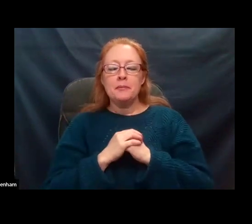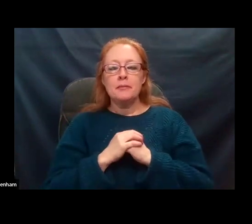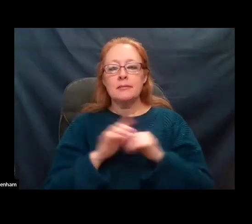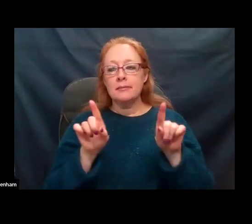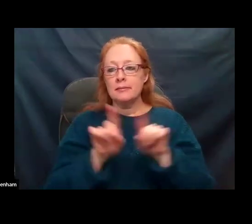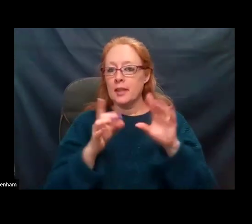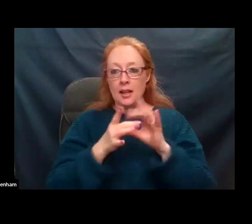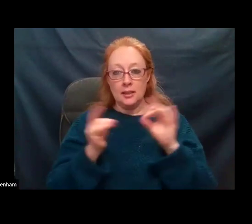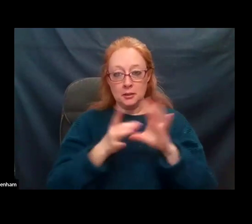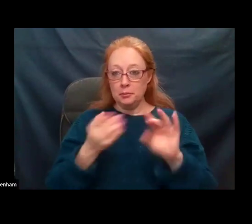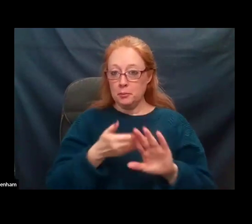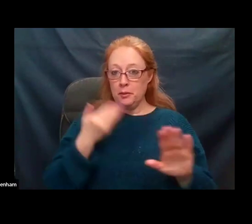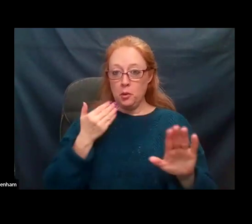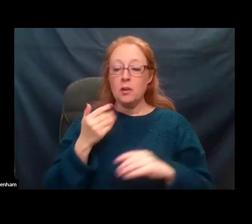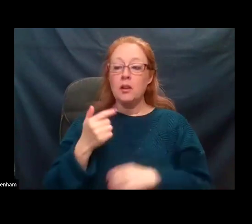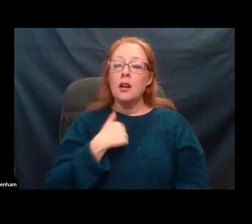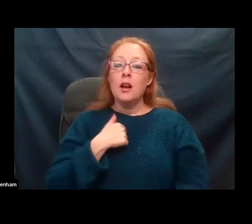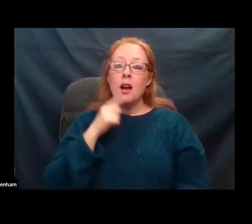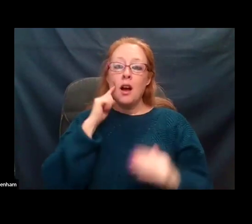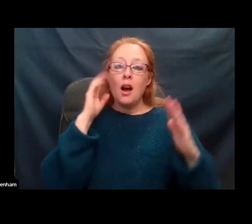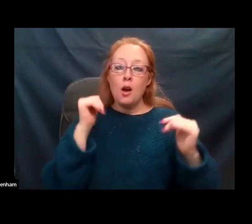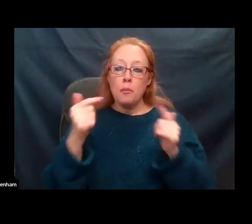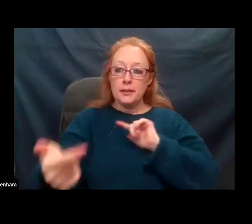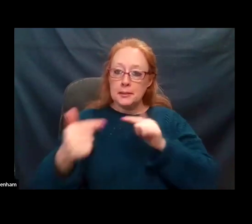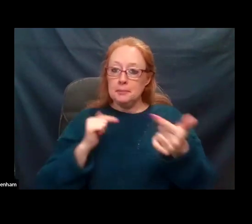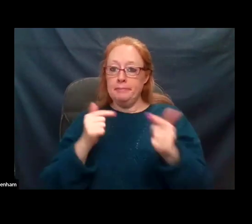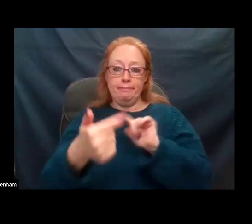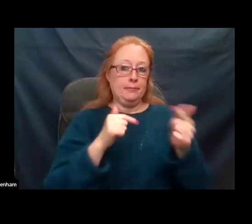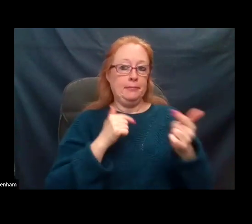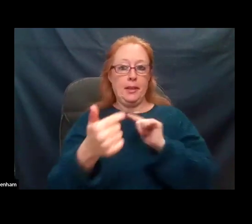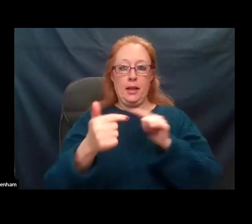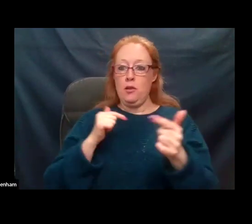Well, thank you, guys for choosing to participate today.